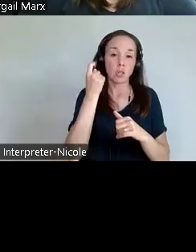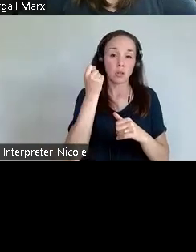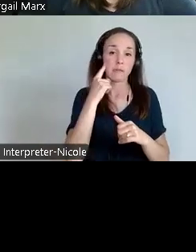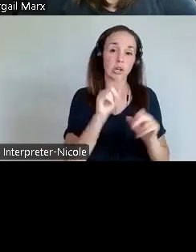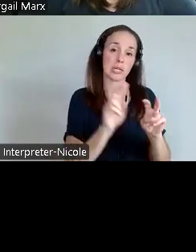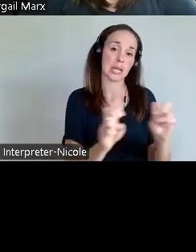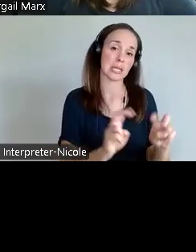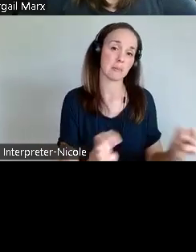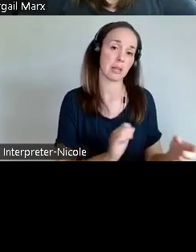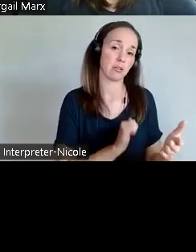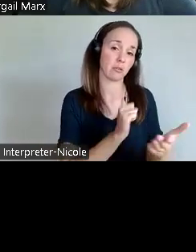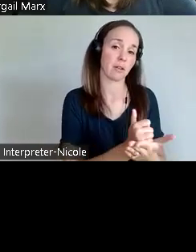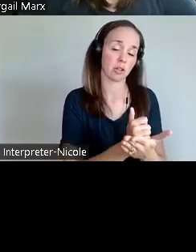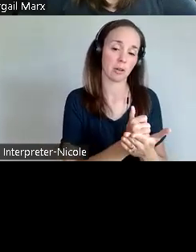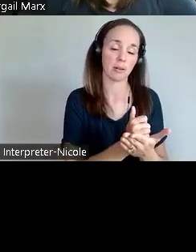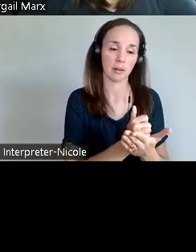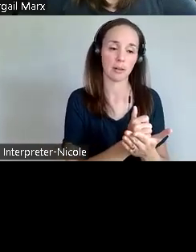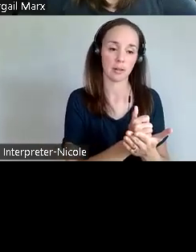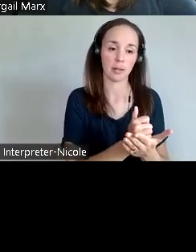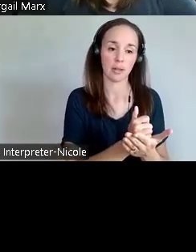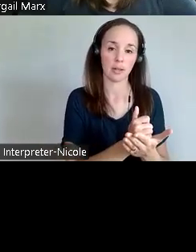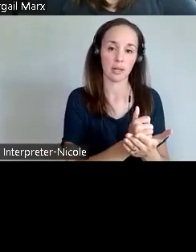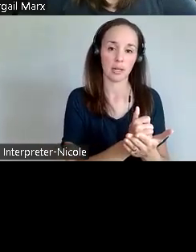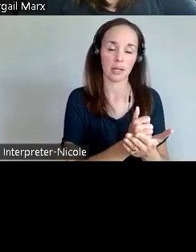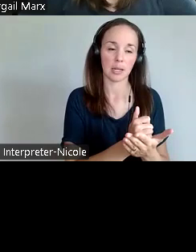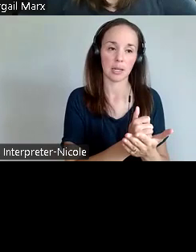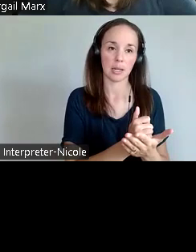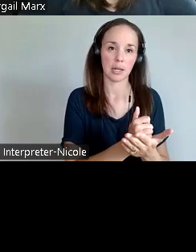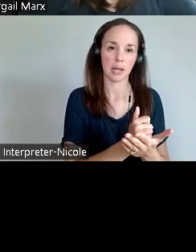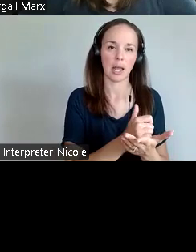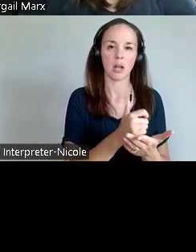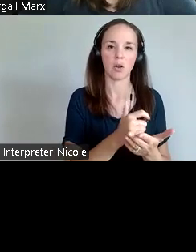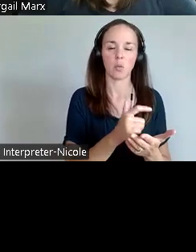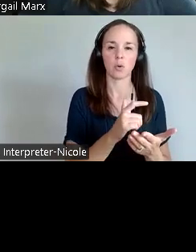that is -- and when we're going through these different levels of AAC, that you don't have